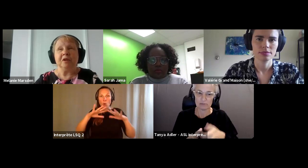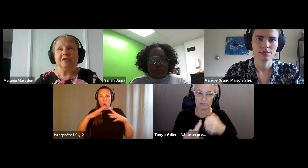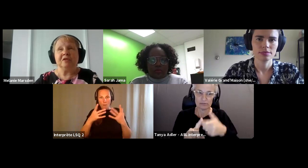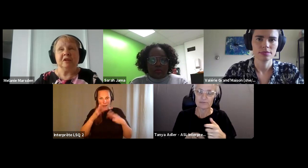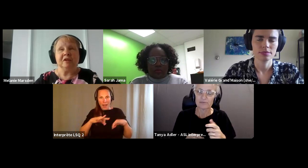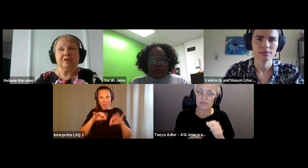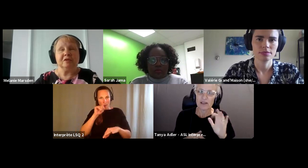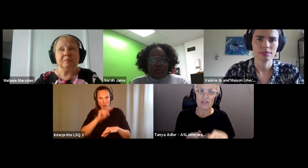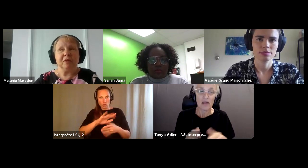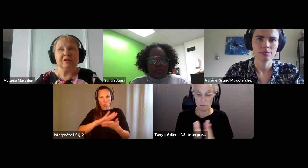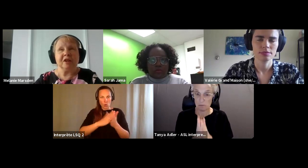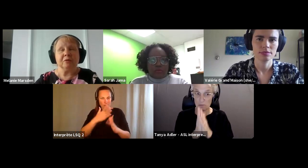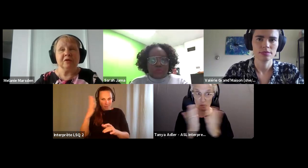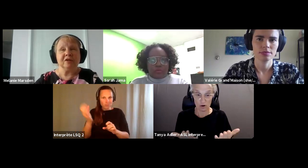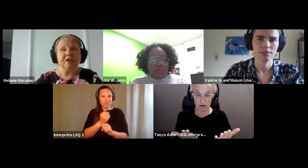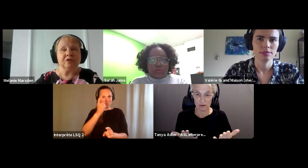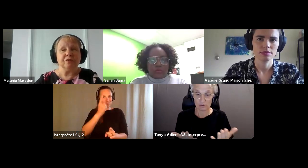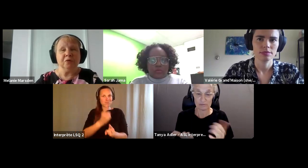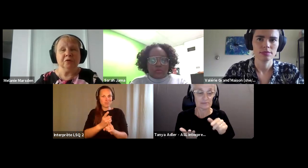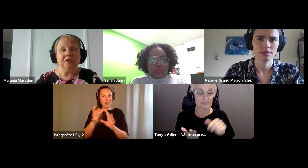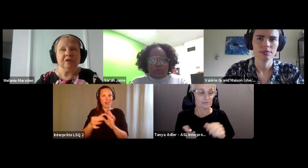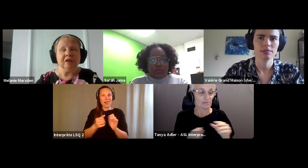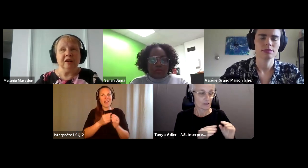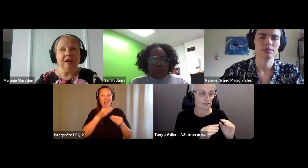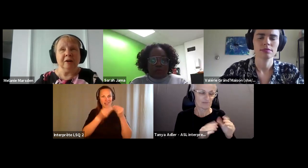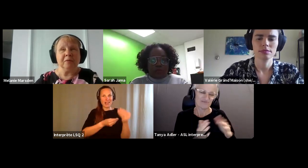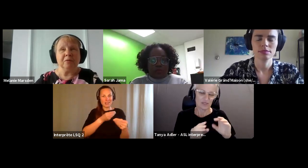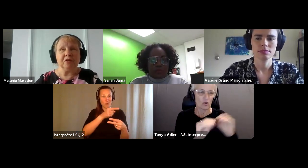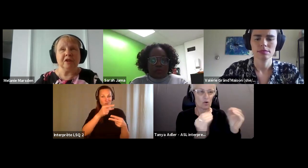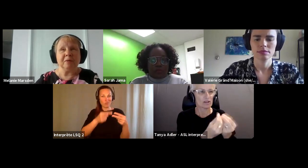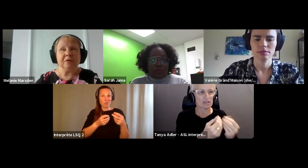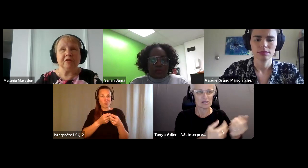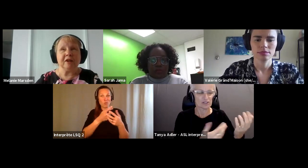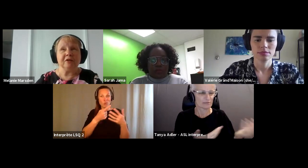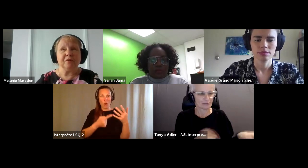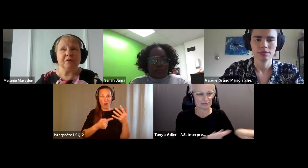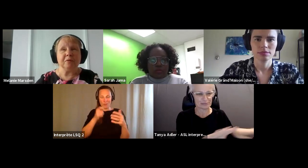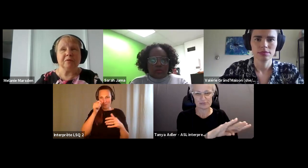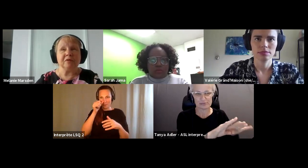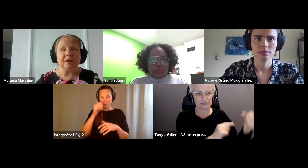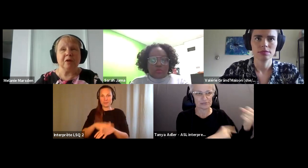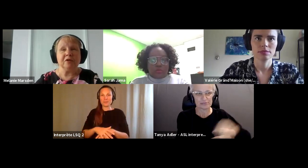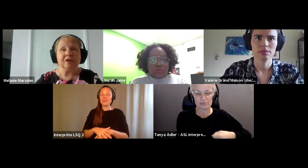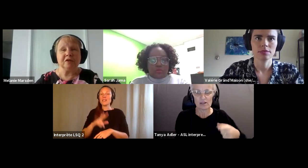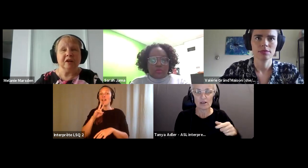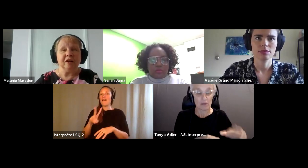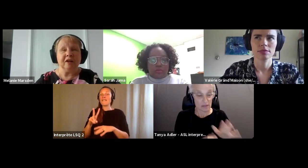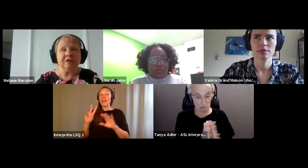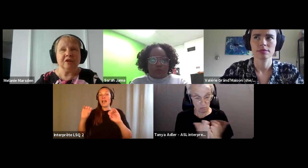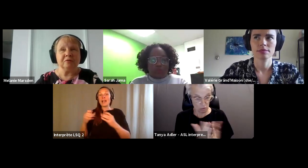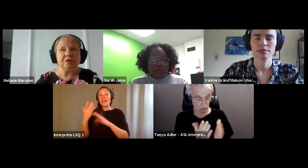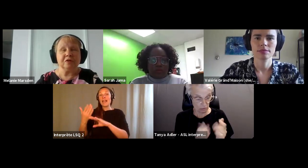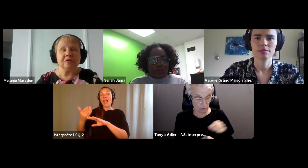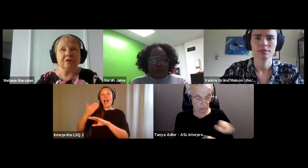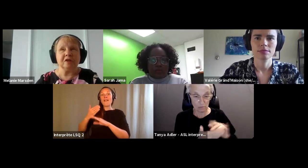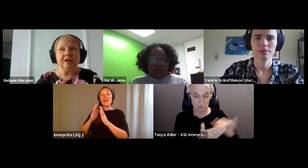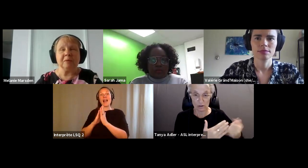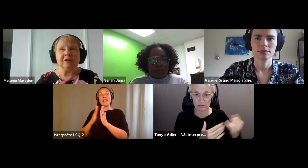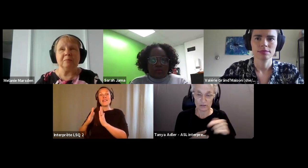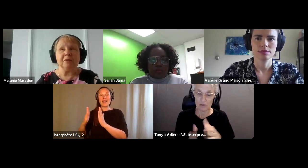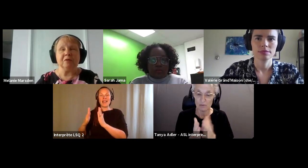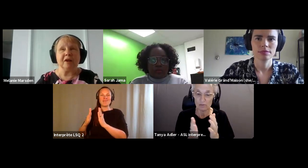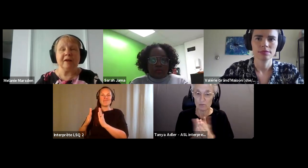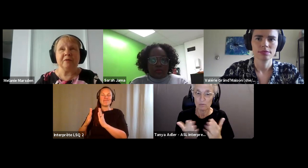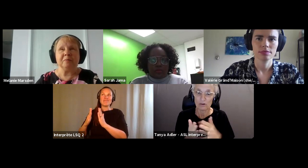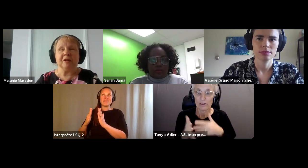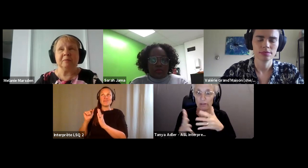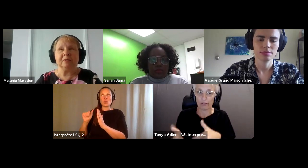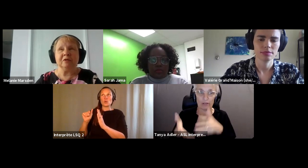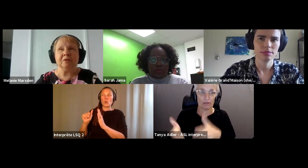Melanie Marsden: Is is because that organization folded the Book of that we put together from the purpose of that project is now just sitting in my computer I haven't been able to.